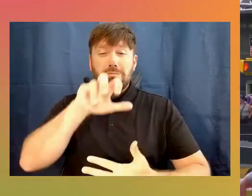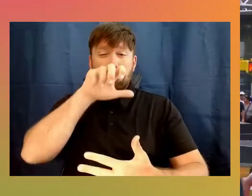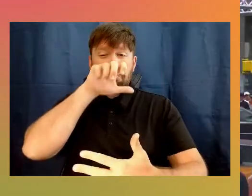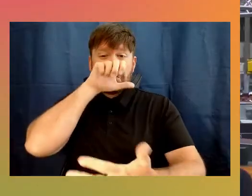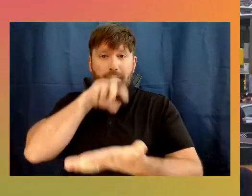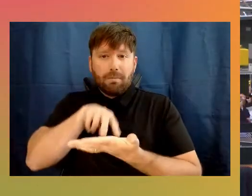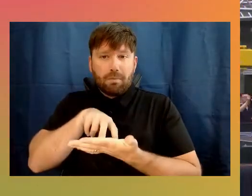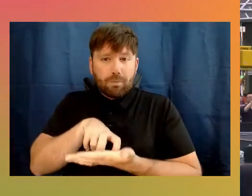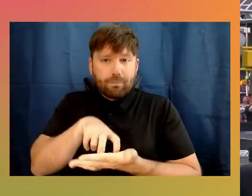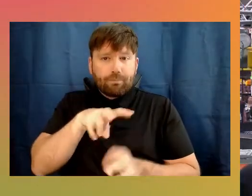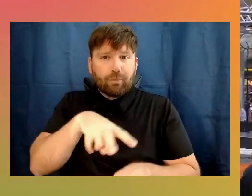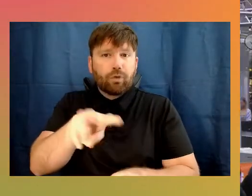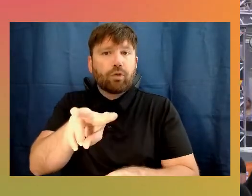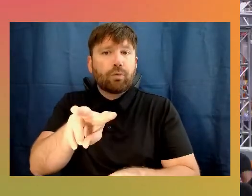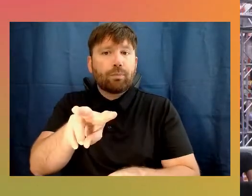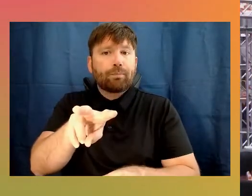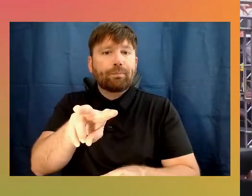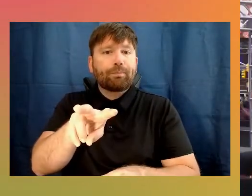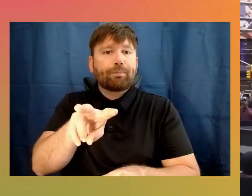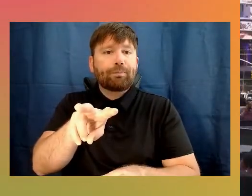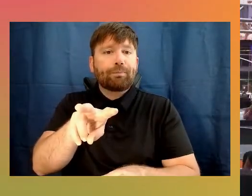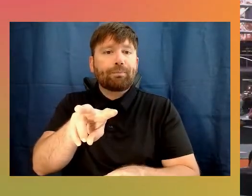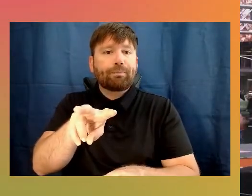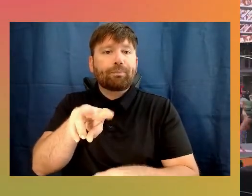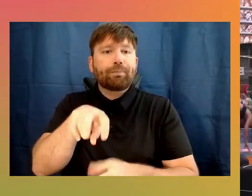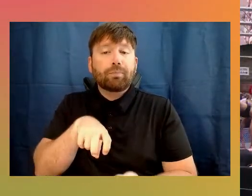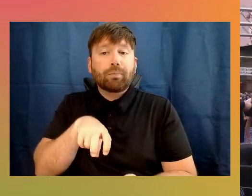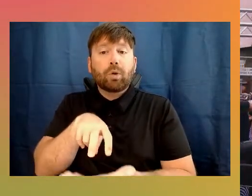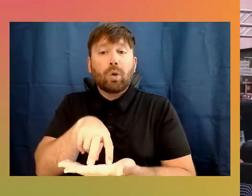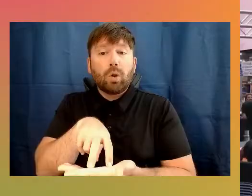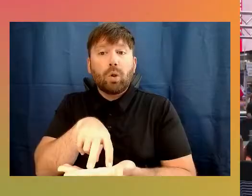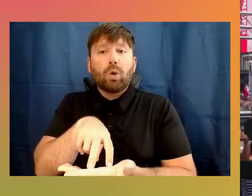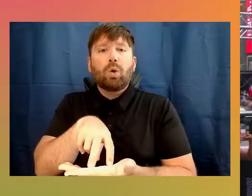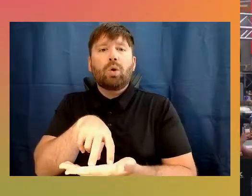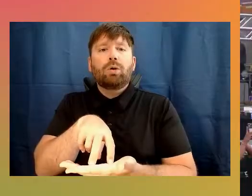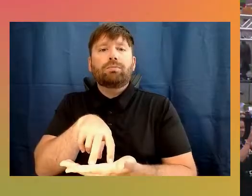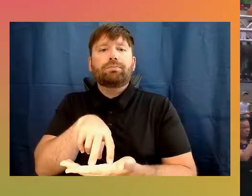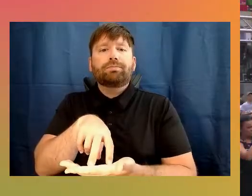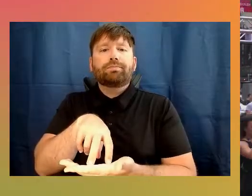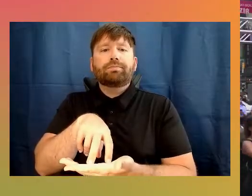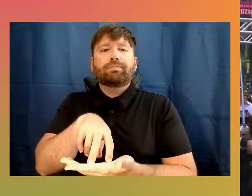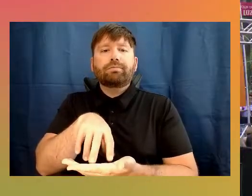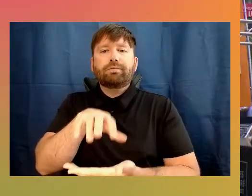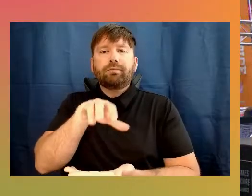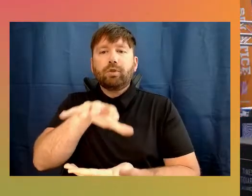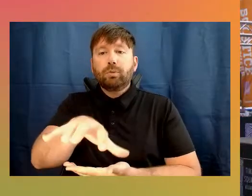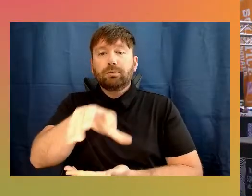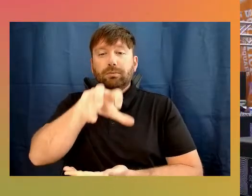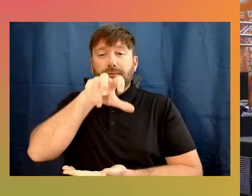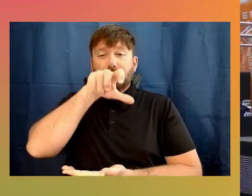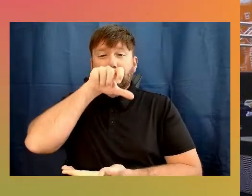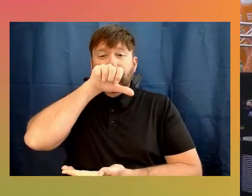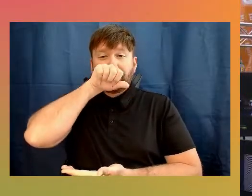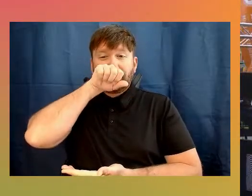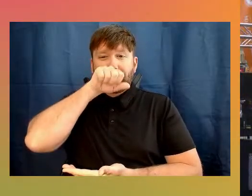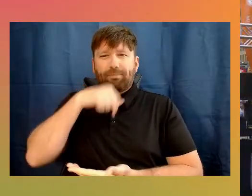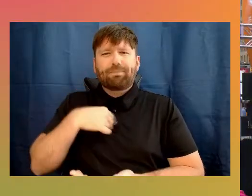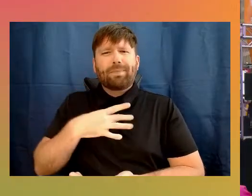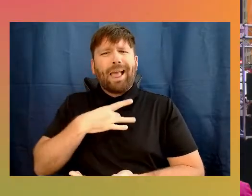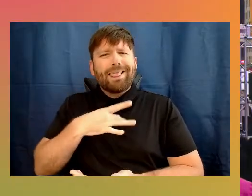WAY BACK TO DOWNWARD FACING DOG.